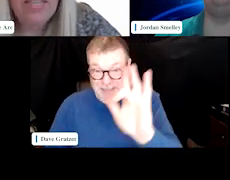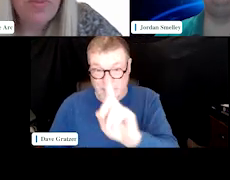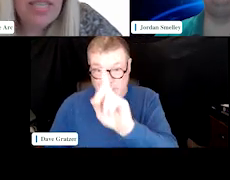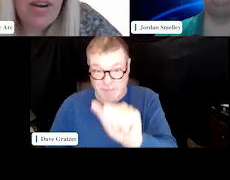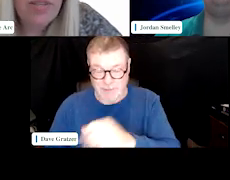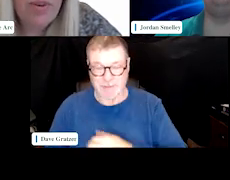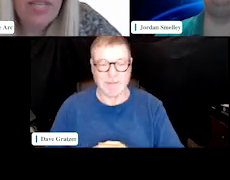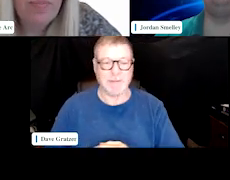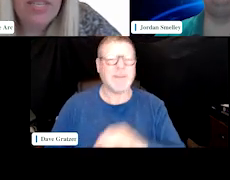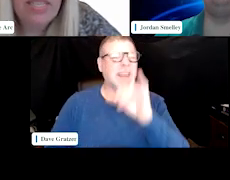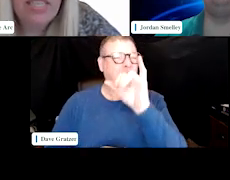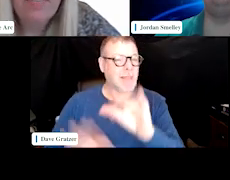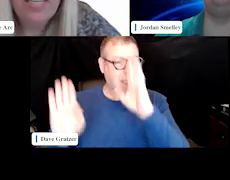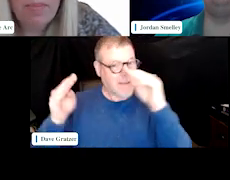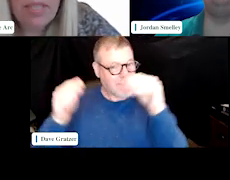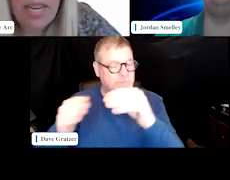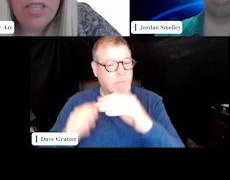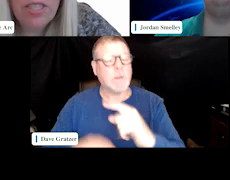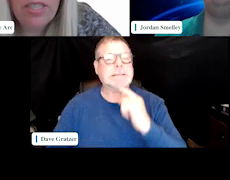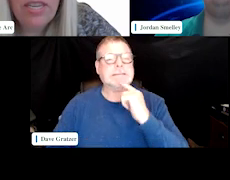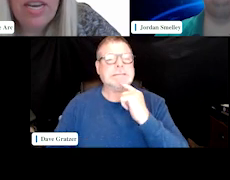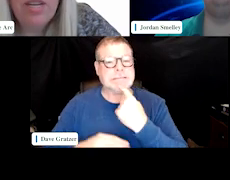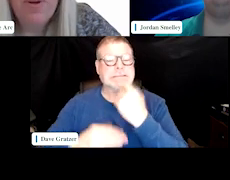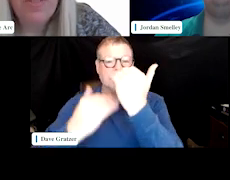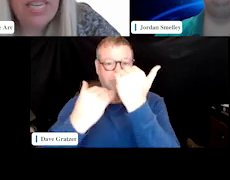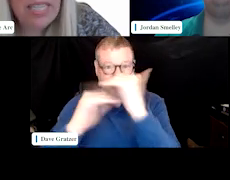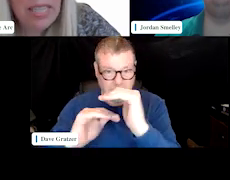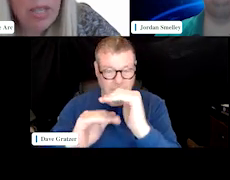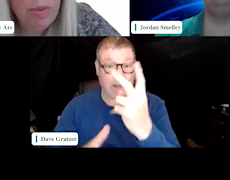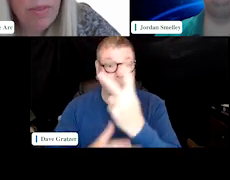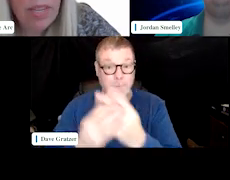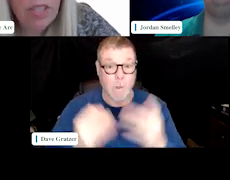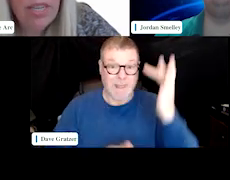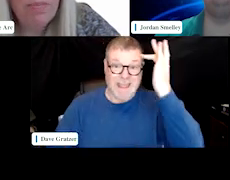And this one is characterized by significant limitations in both intellectual functioning